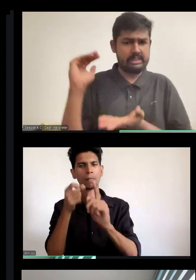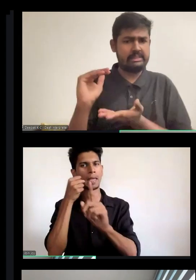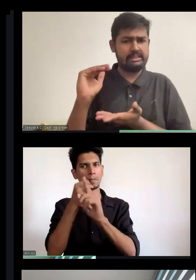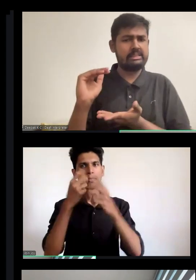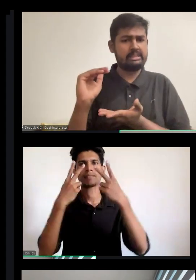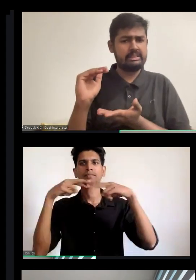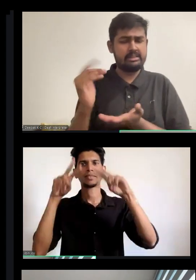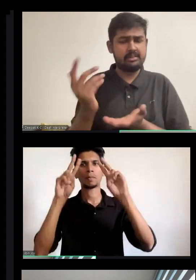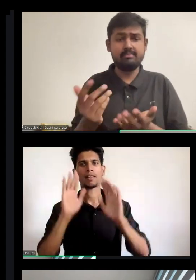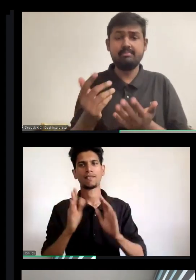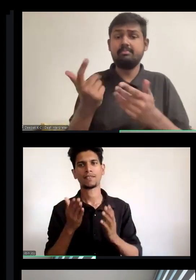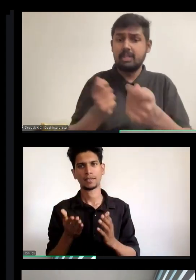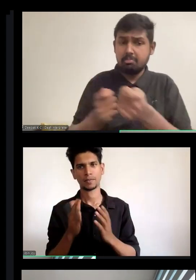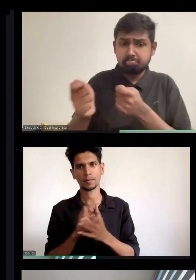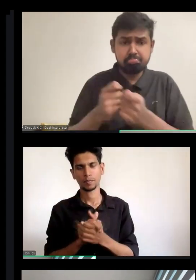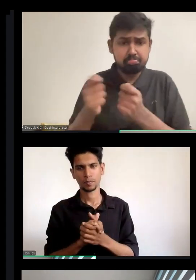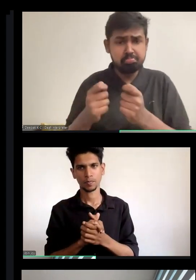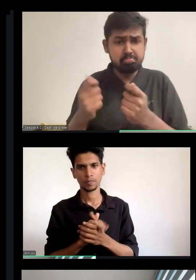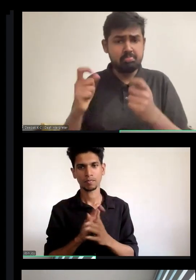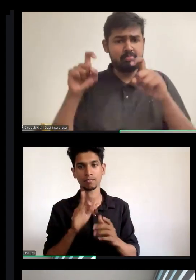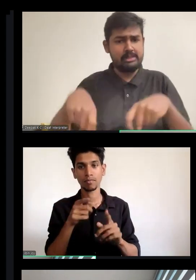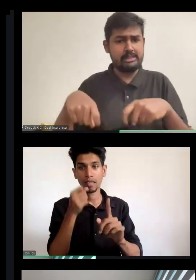The impact expands workforce participation.